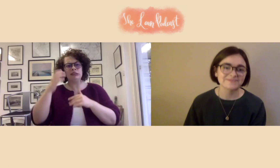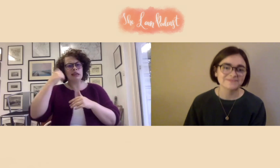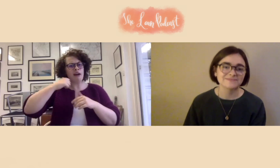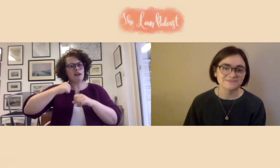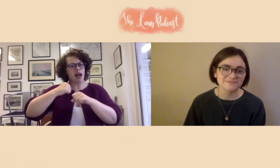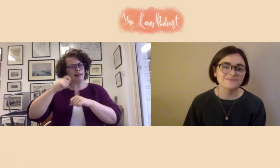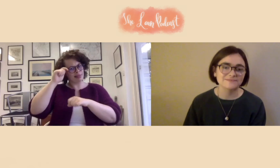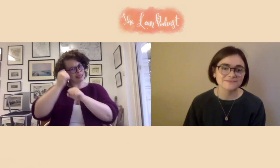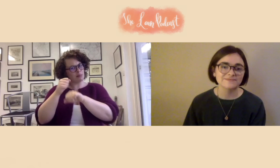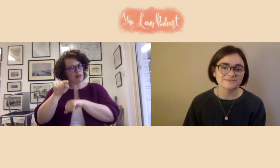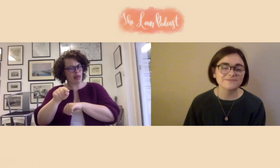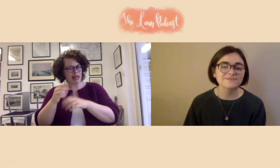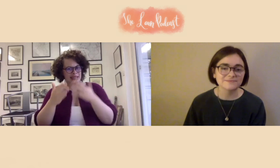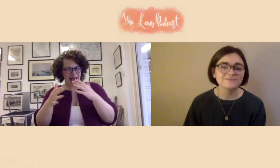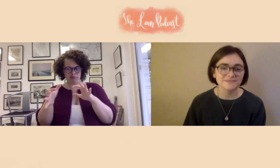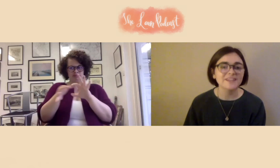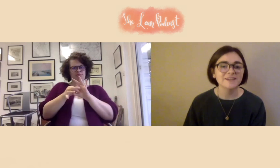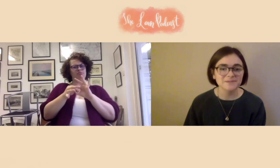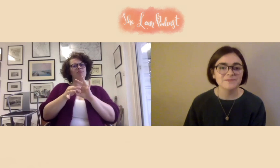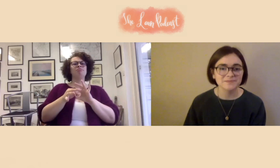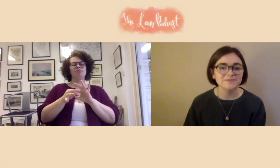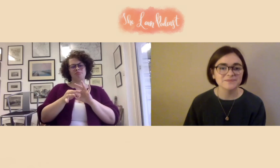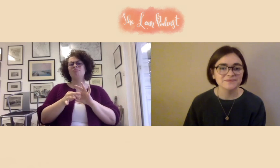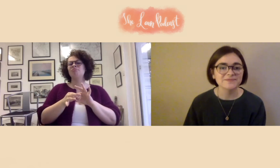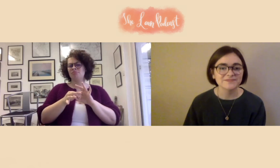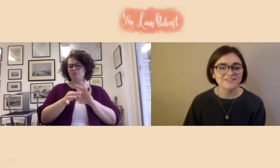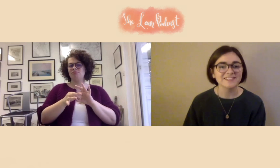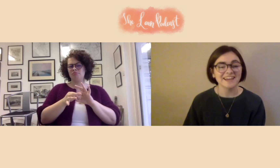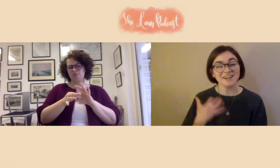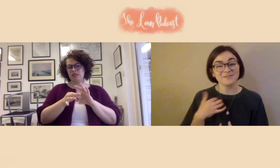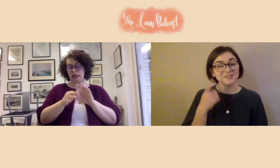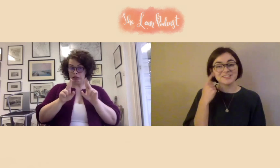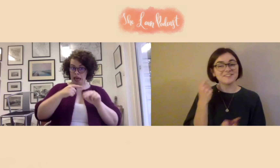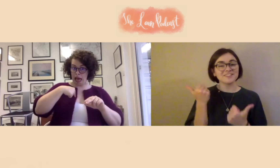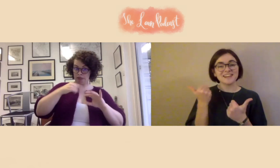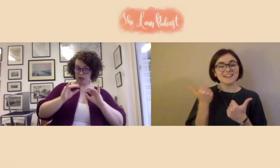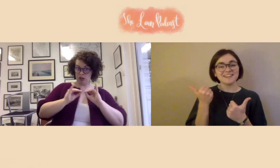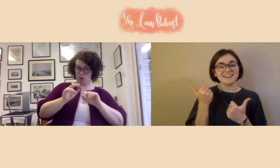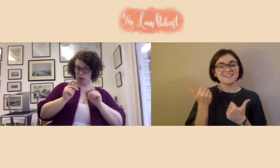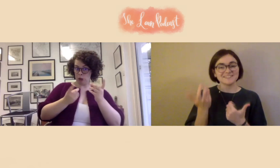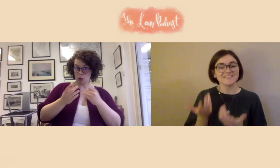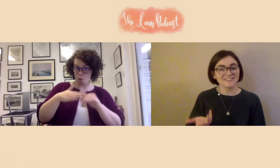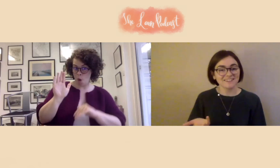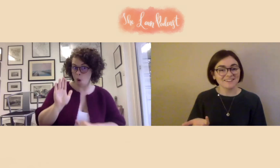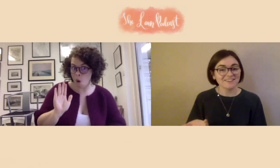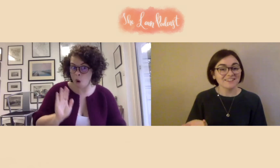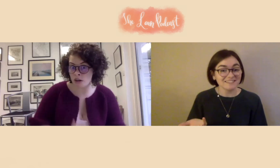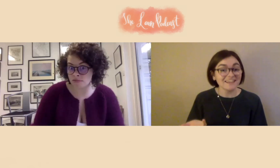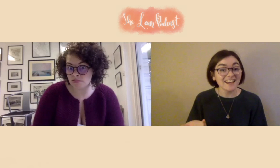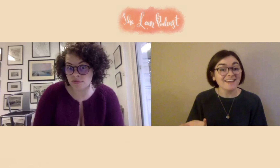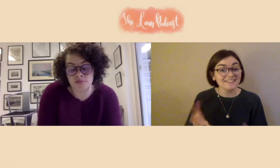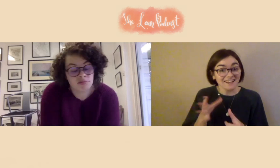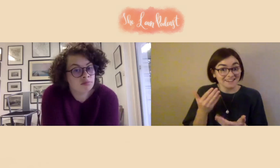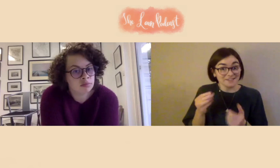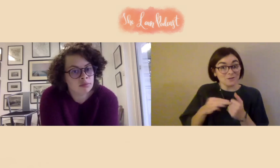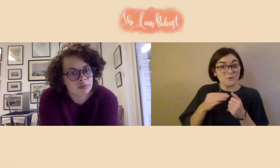cause we need to be able to create that connection with the deaf community somehow. Like, I'm sure the interpreters can do more, right? Yeah, yeah, exactly.